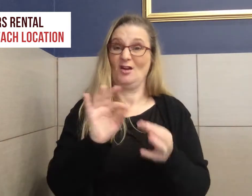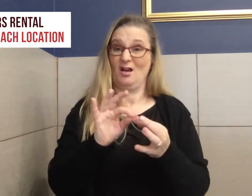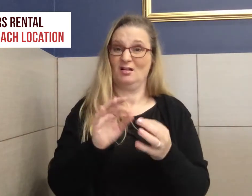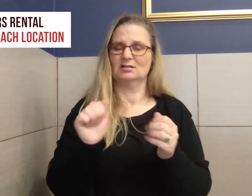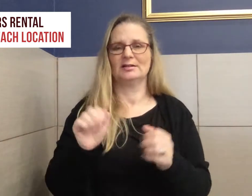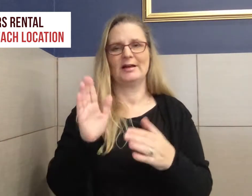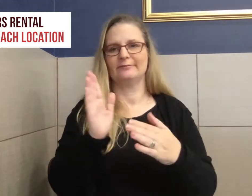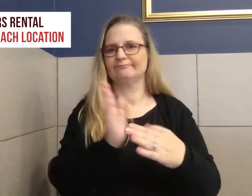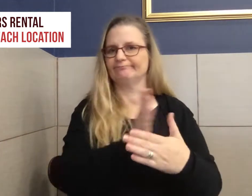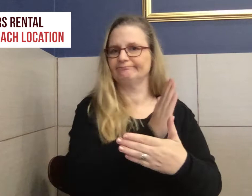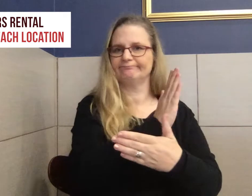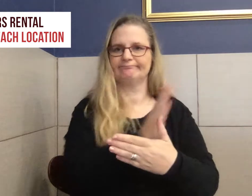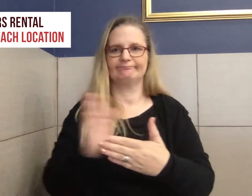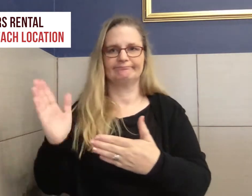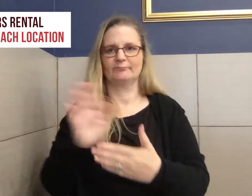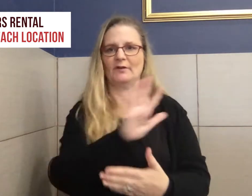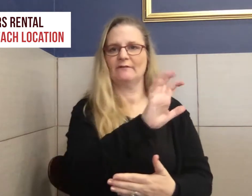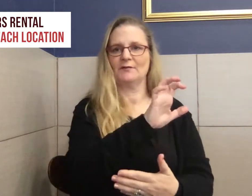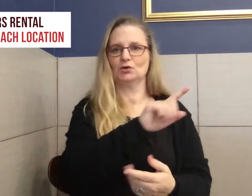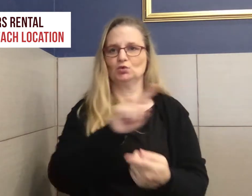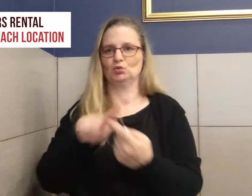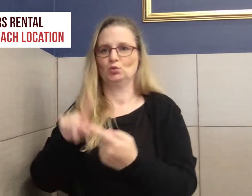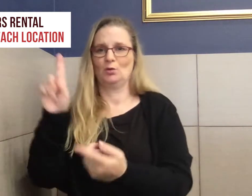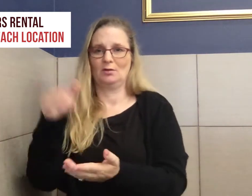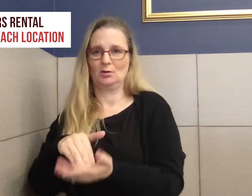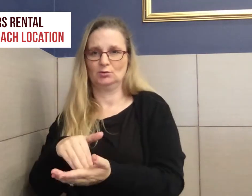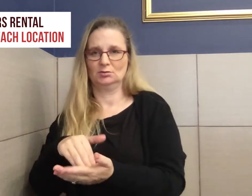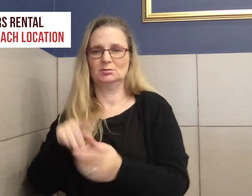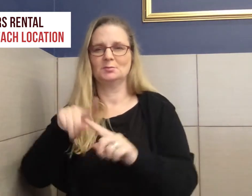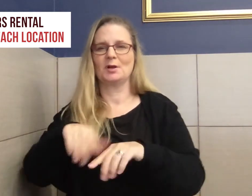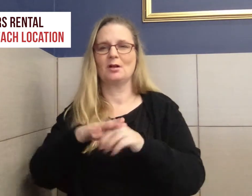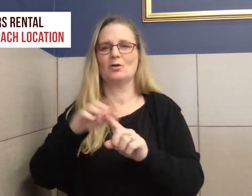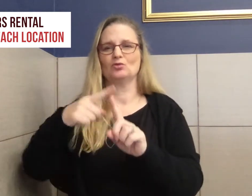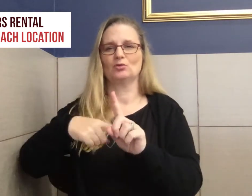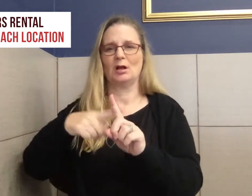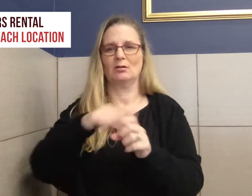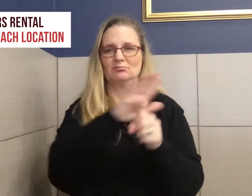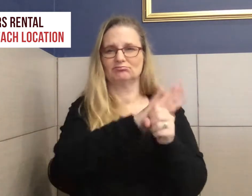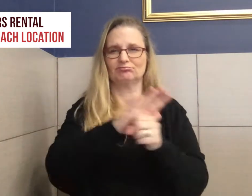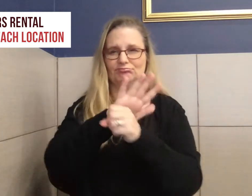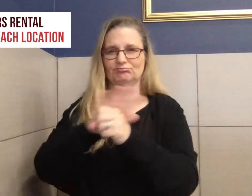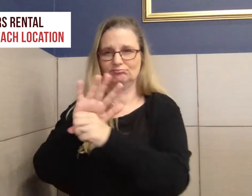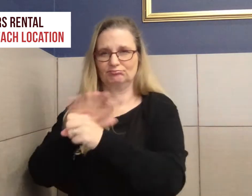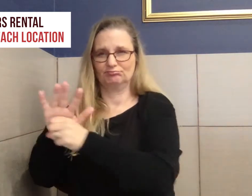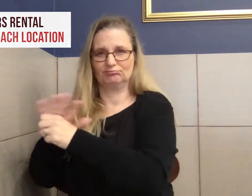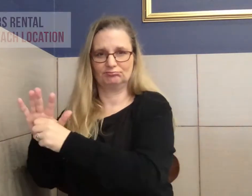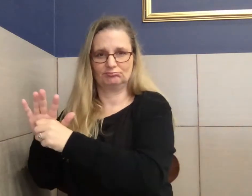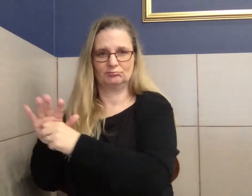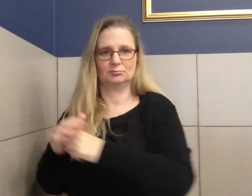Cost can be about $500 to $1,000 for each location.